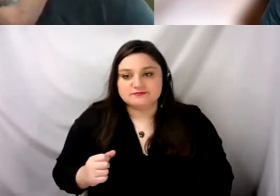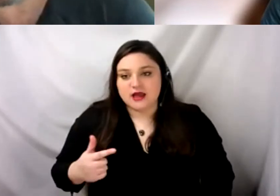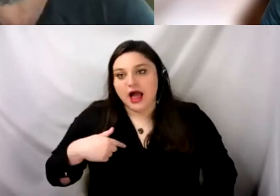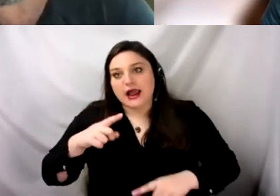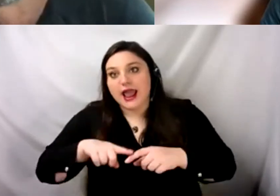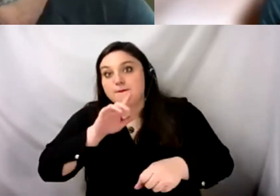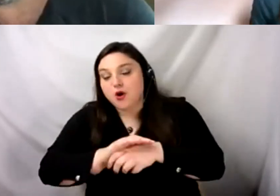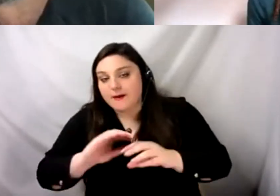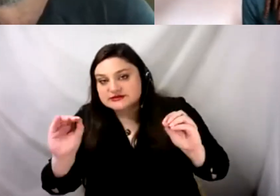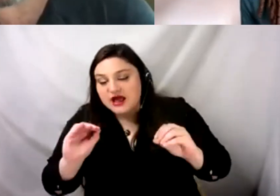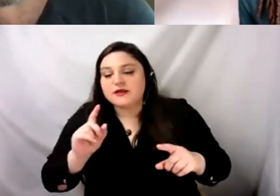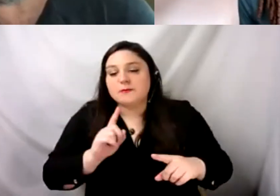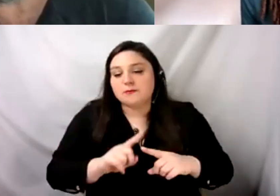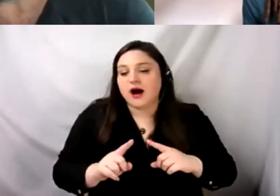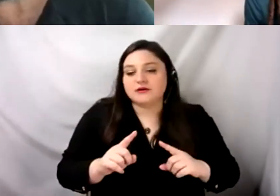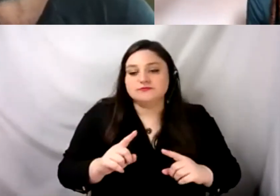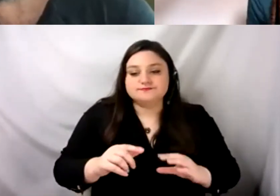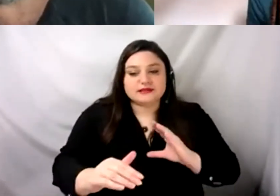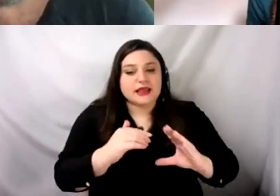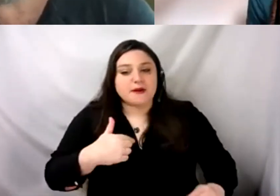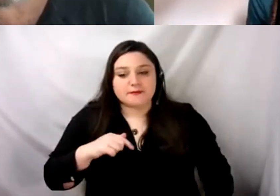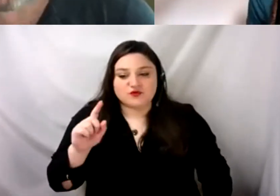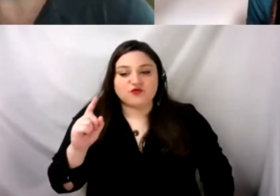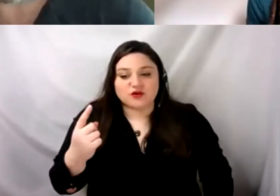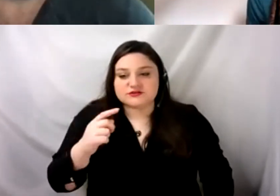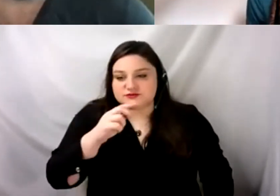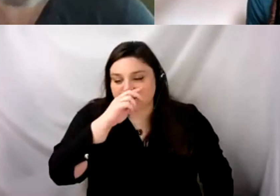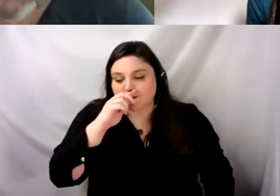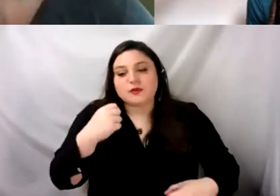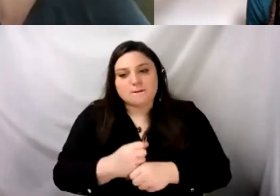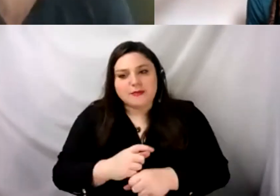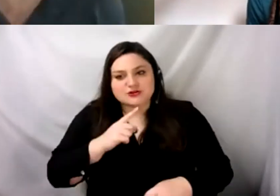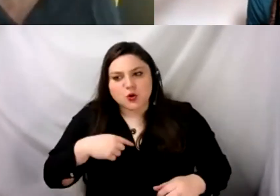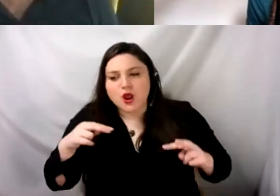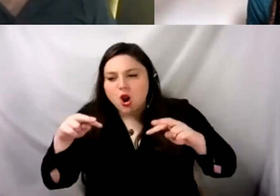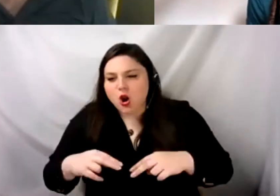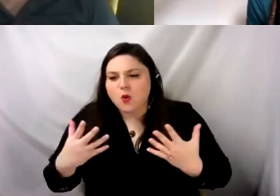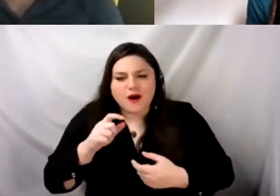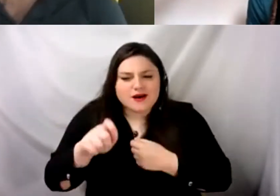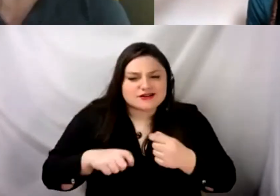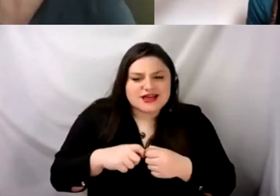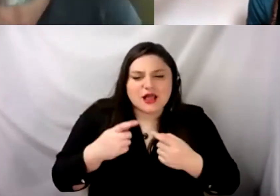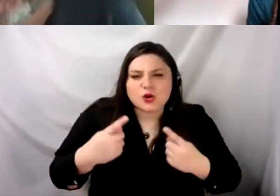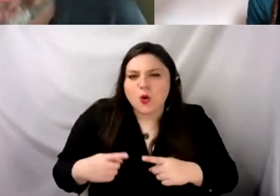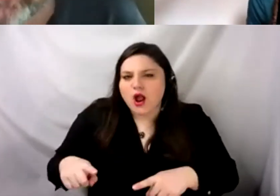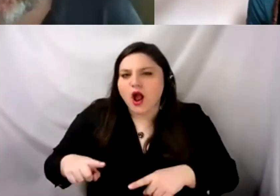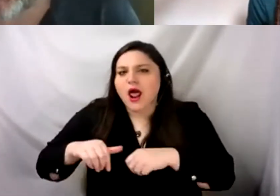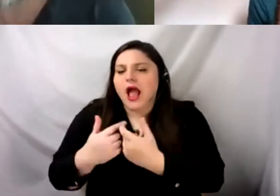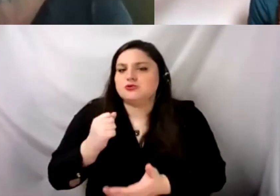that we look at exactly what was going on and how we can help cultural organizations. CANDACE: Okay. Lucy. You want to